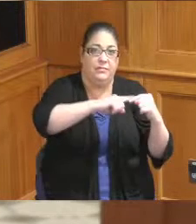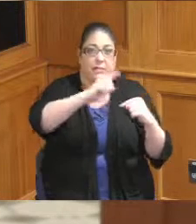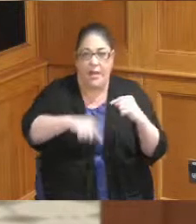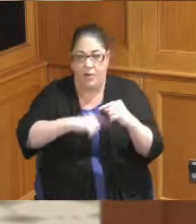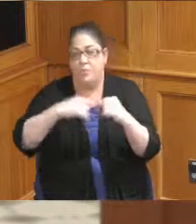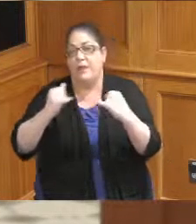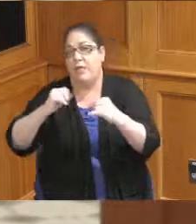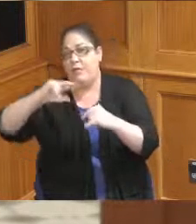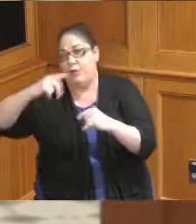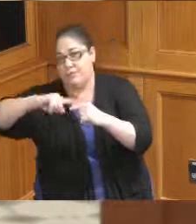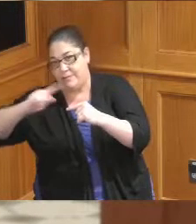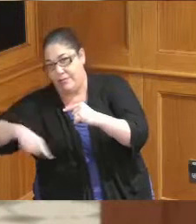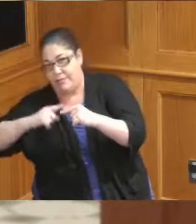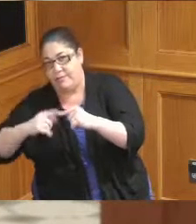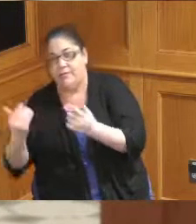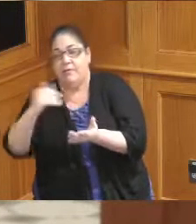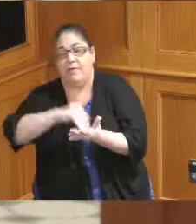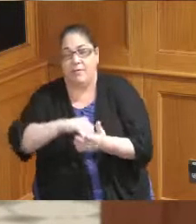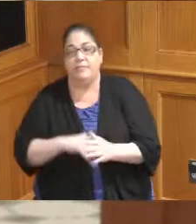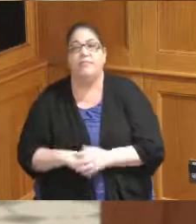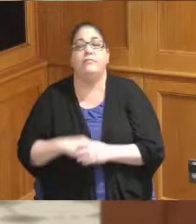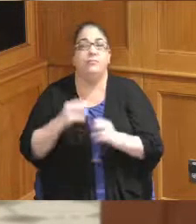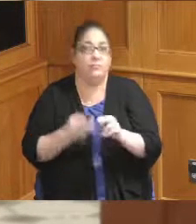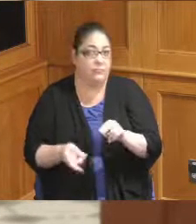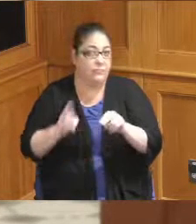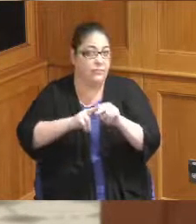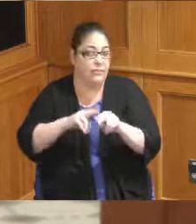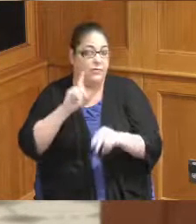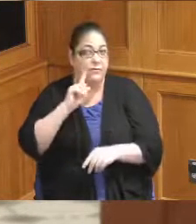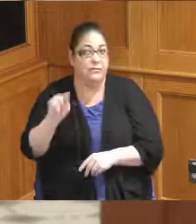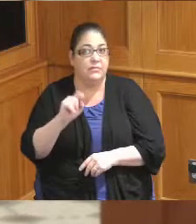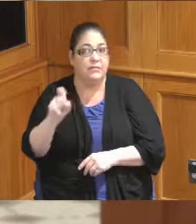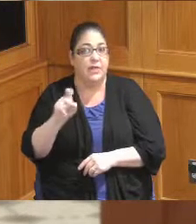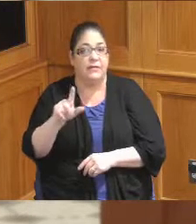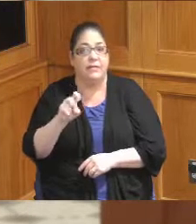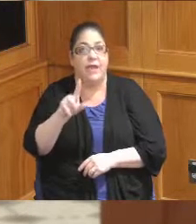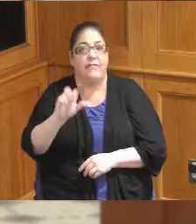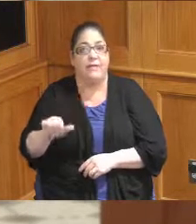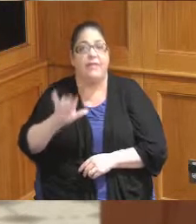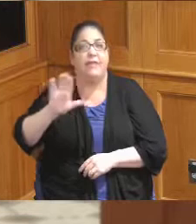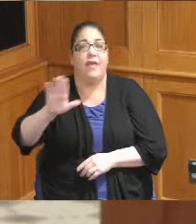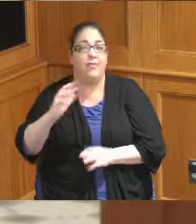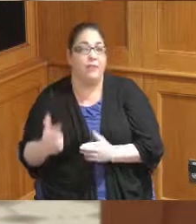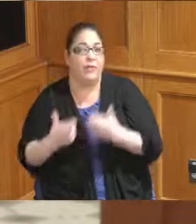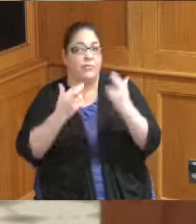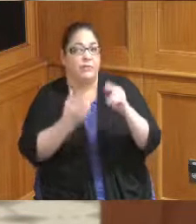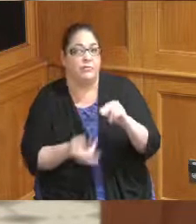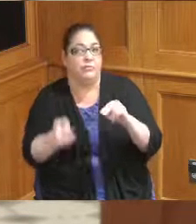cycle it is increased per the tax levy committee recommendation and the levy plan approved by the